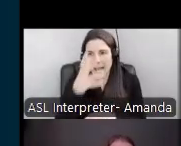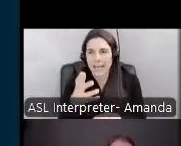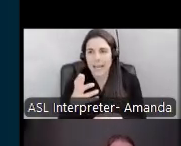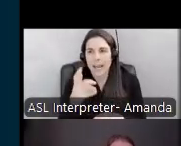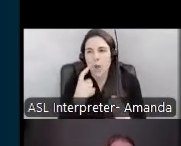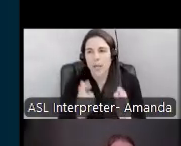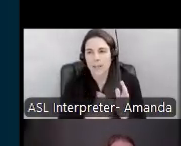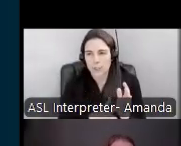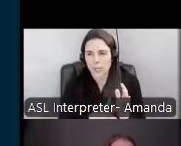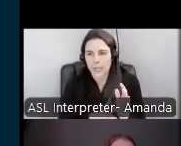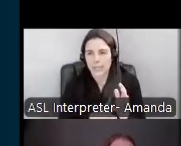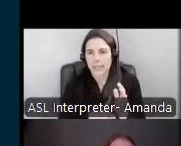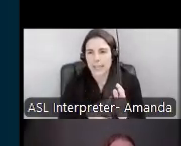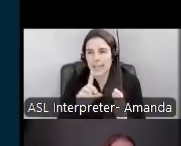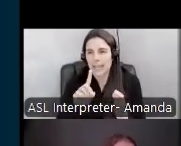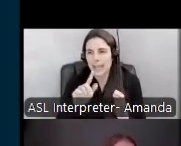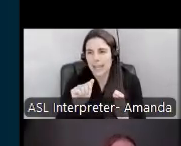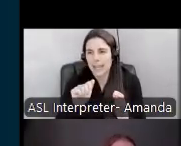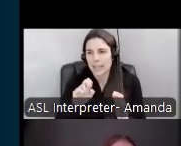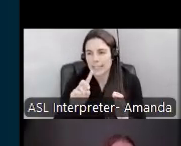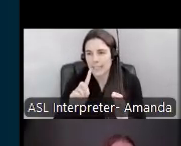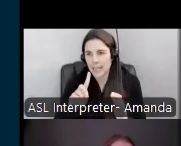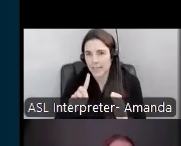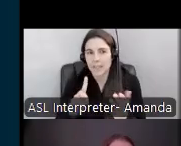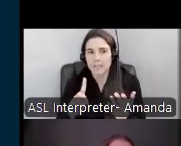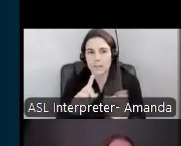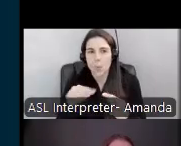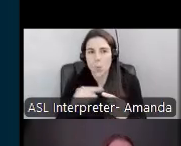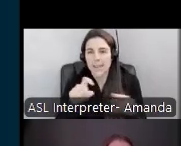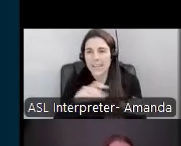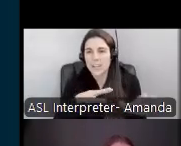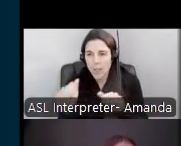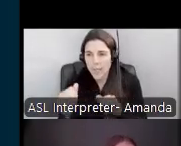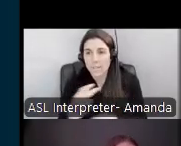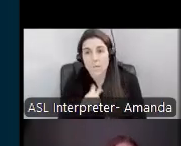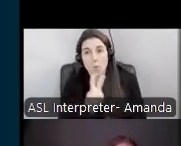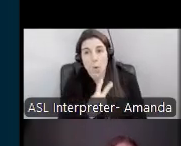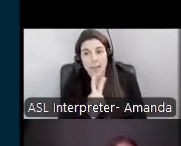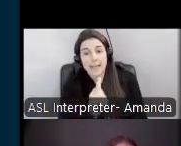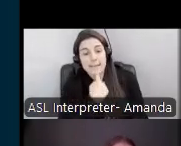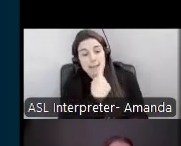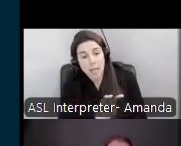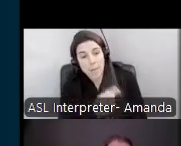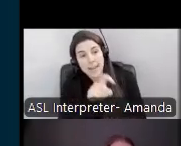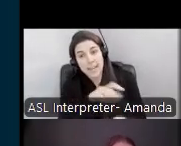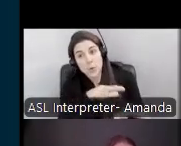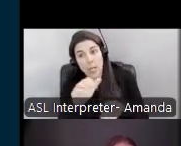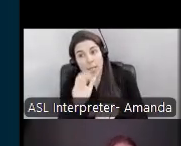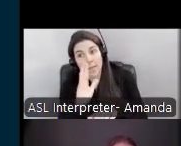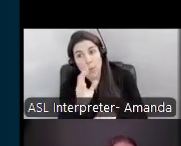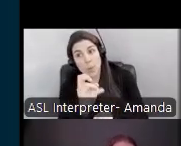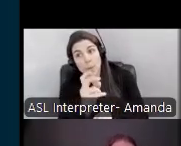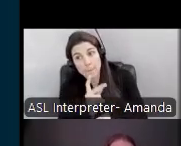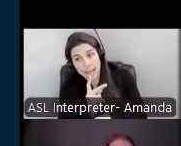has to leave, and verbalizing that he'll be back. So going over, talking to David, hey, I'm gonna go for a little while. Be